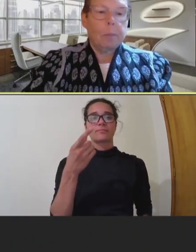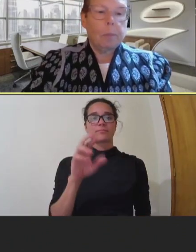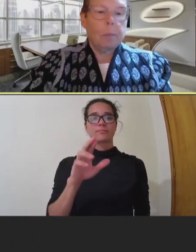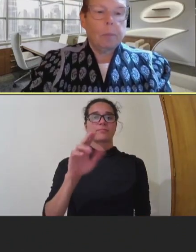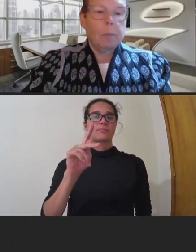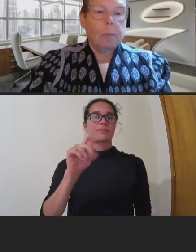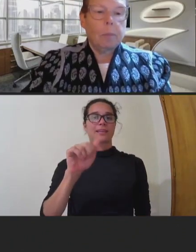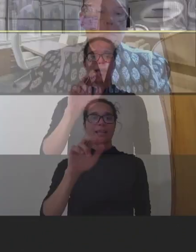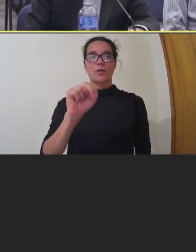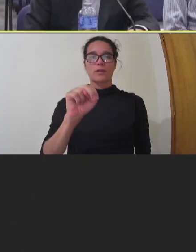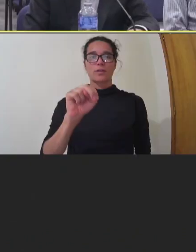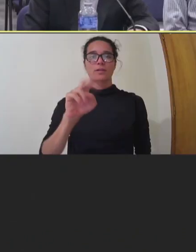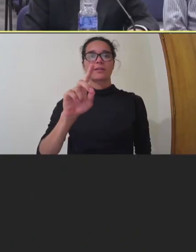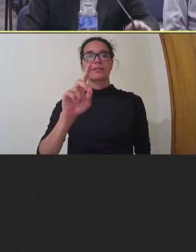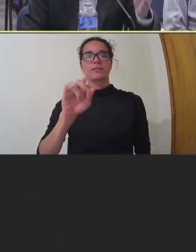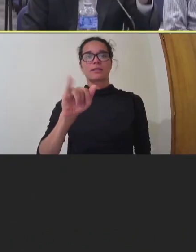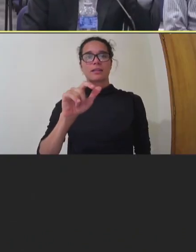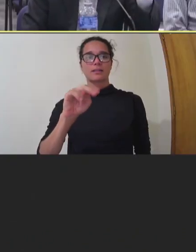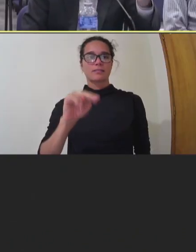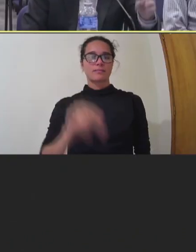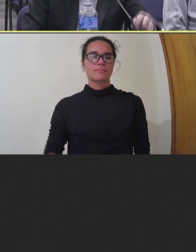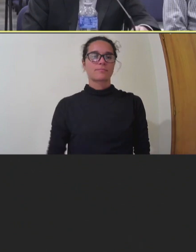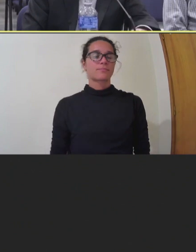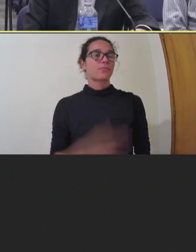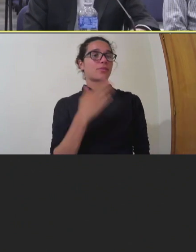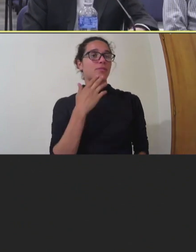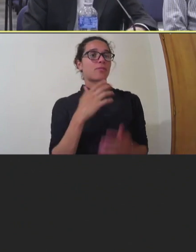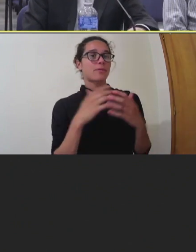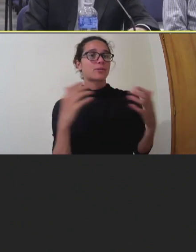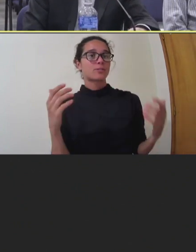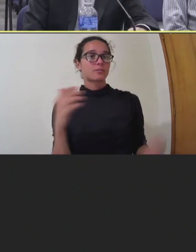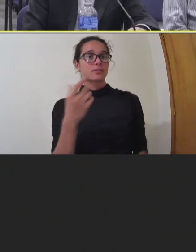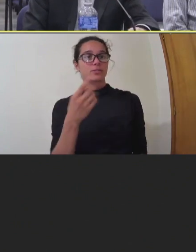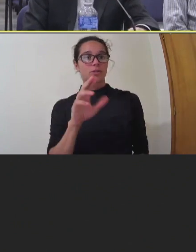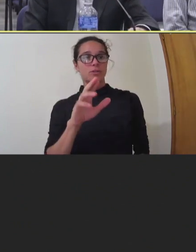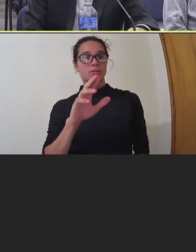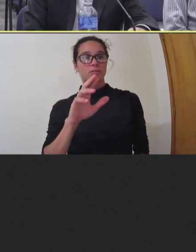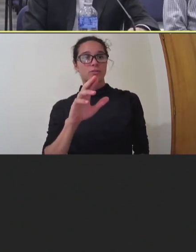Robert Hopkins: Thank you very much. Dr. Dhillon, you have the floor.